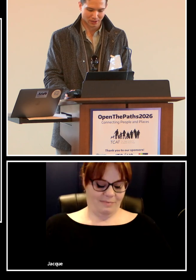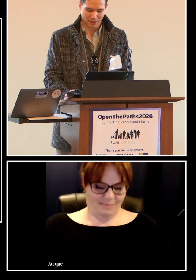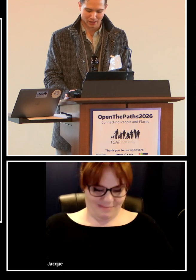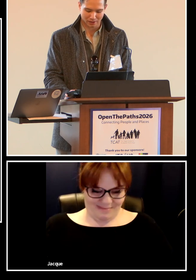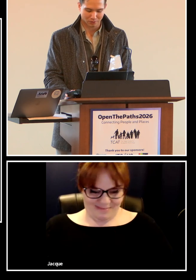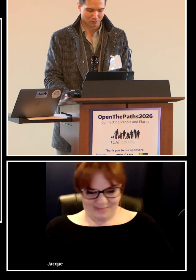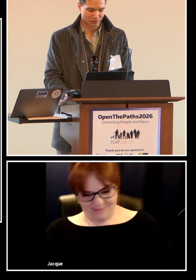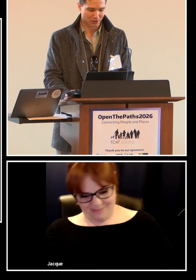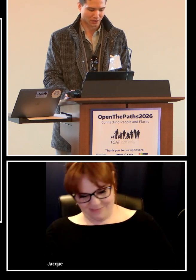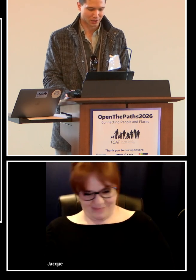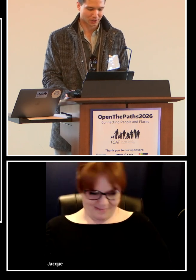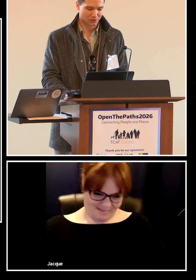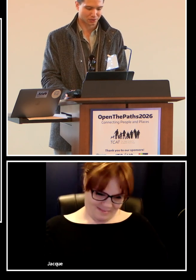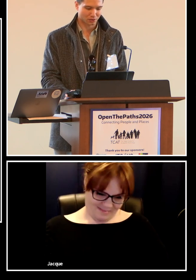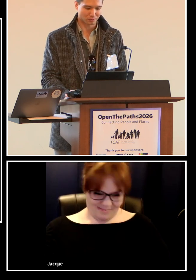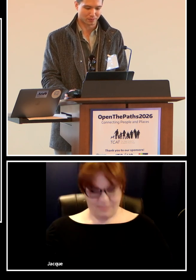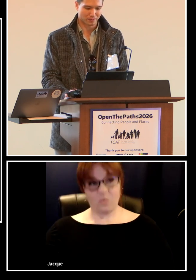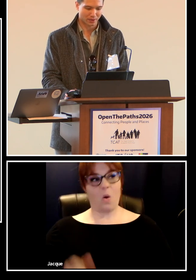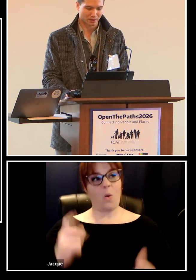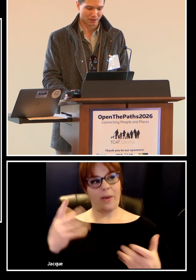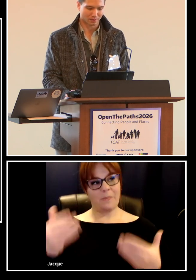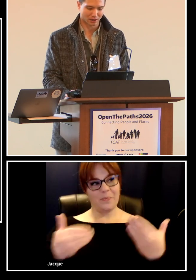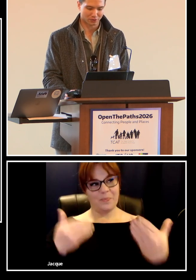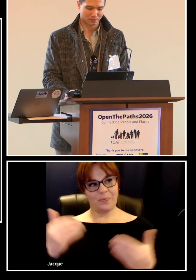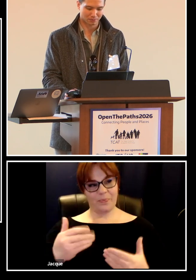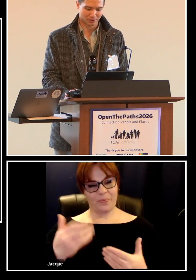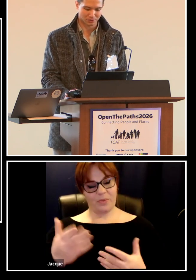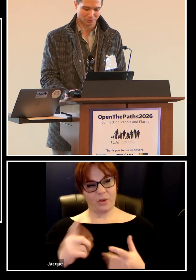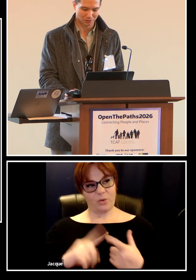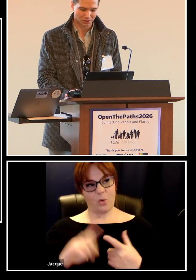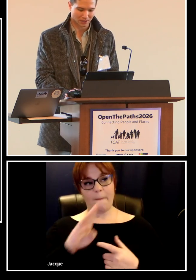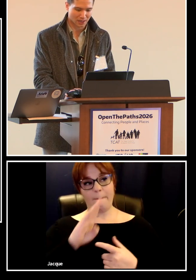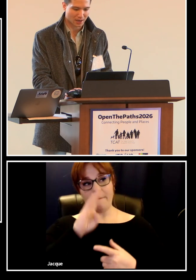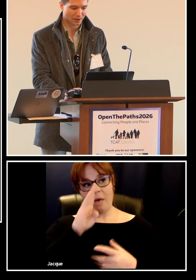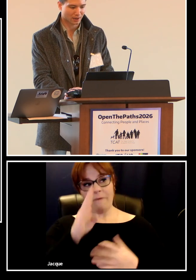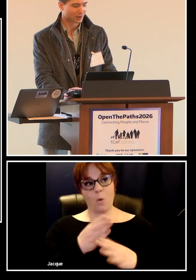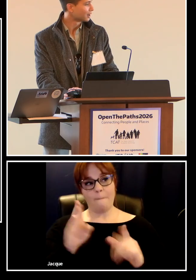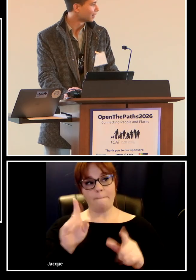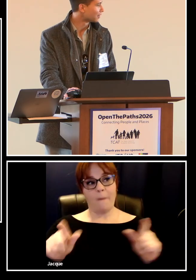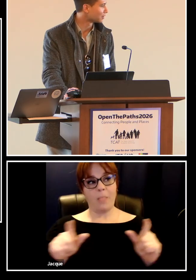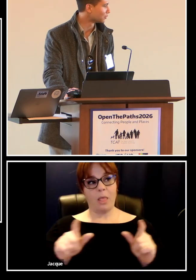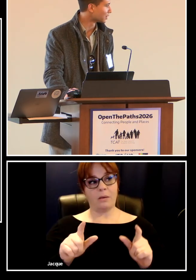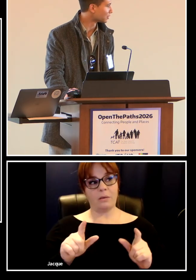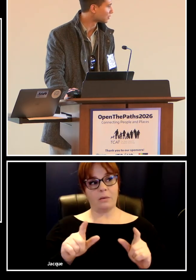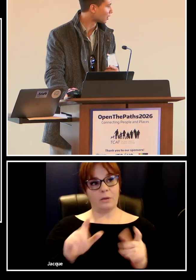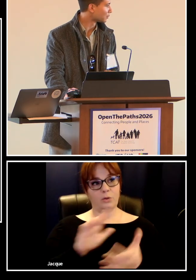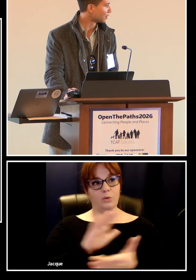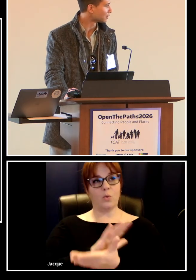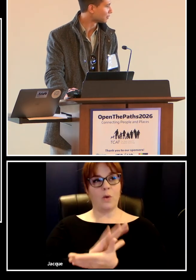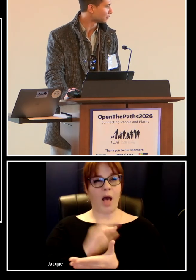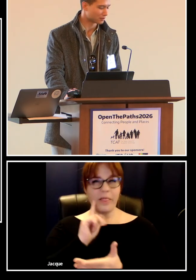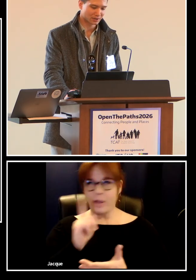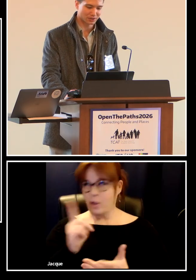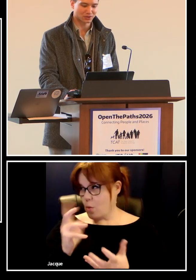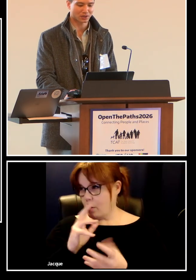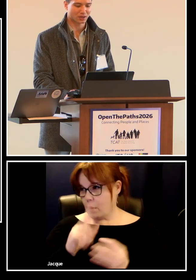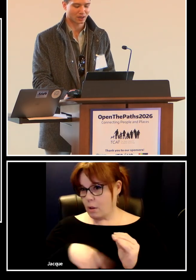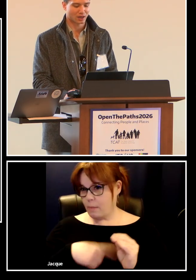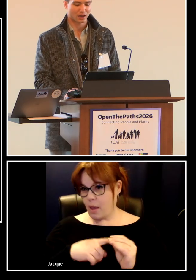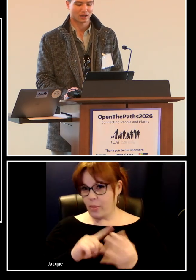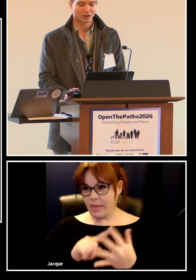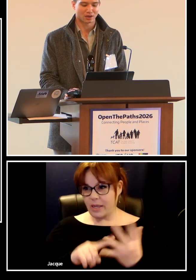Okay, we're moving on here to uh Bellevue Public Schools. I think you wanted to talk about these.